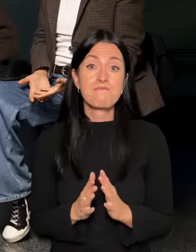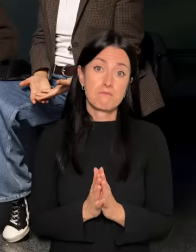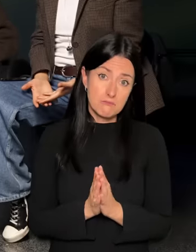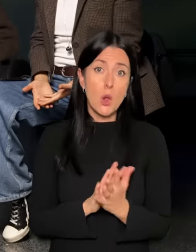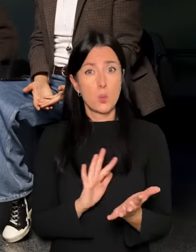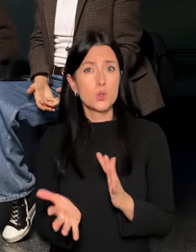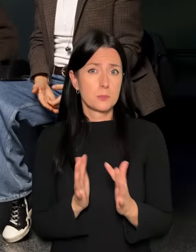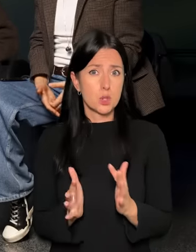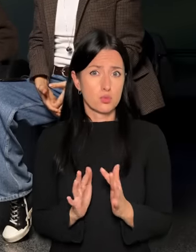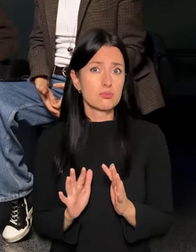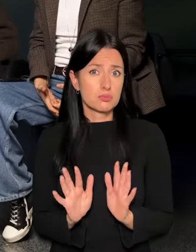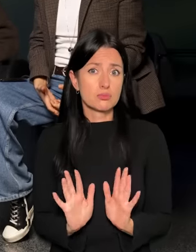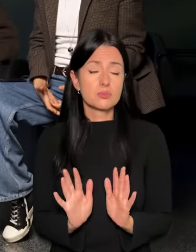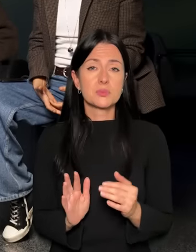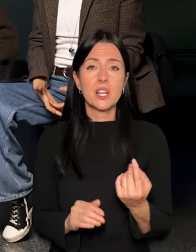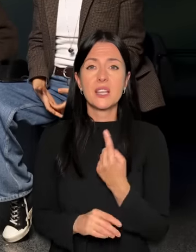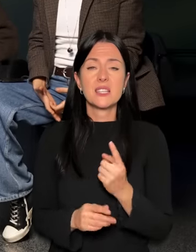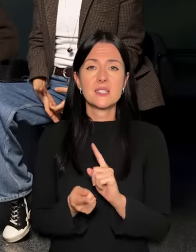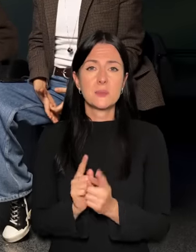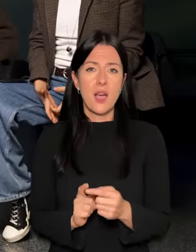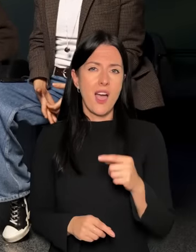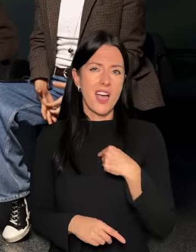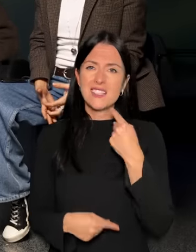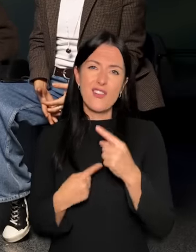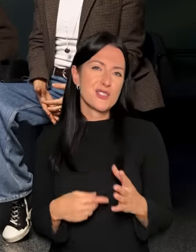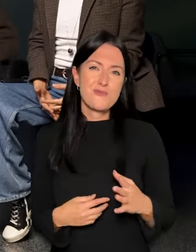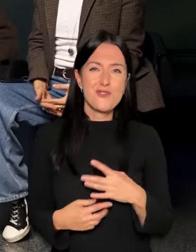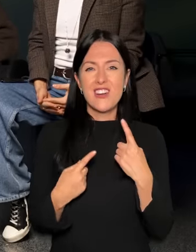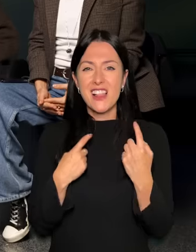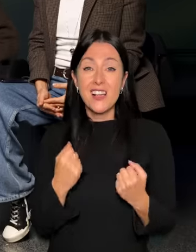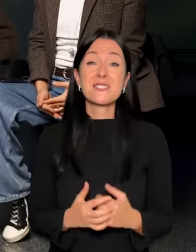Well, more or less, yes. I guess I had one change. Yes, I've always been cool.